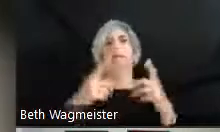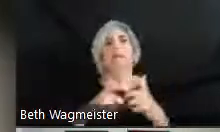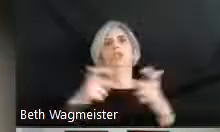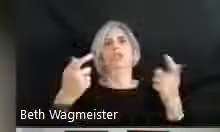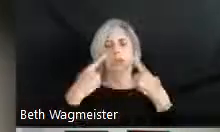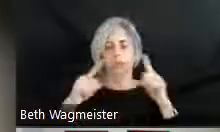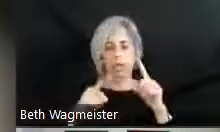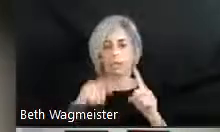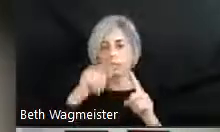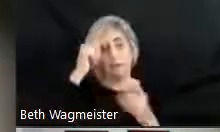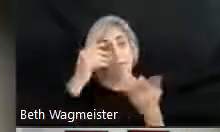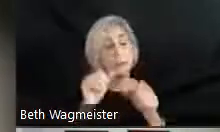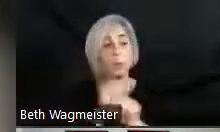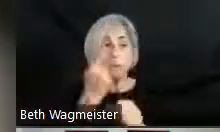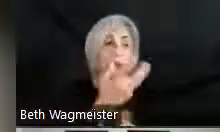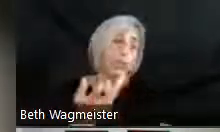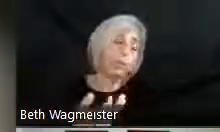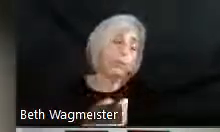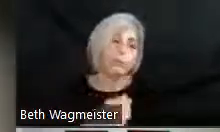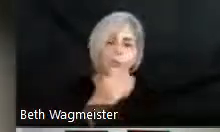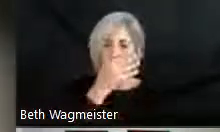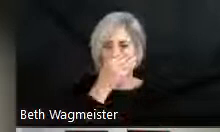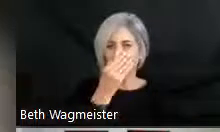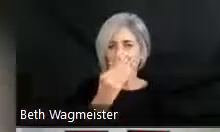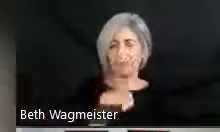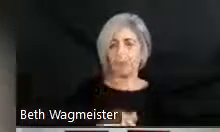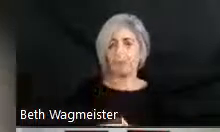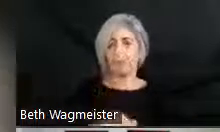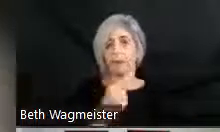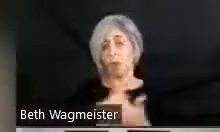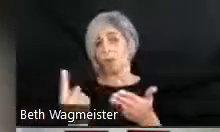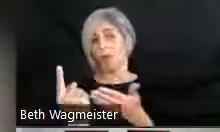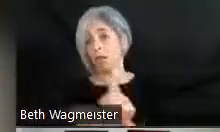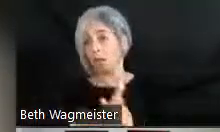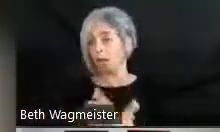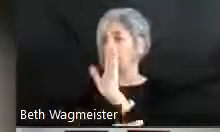Maybe that's something that would work for you. A week later ask Cassie again, you know, what